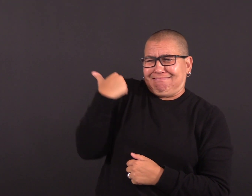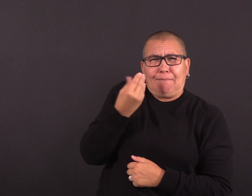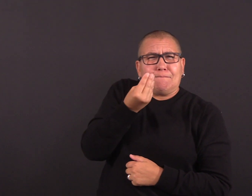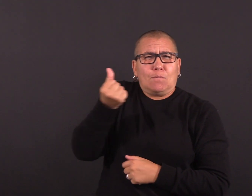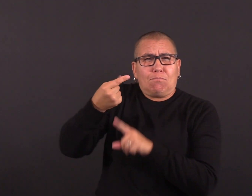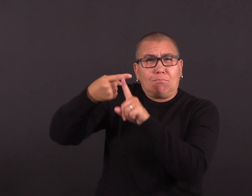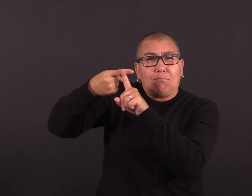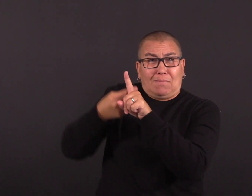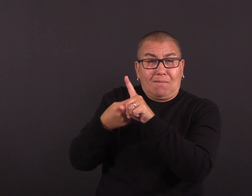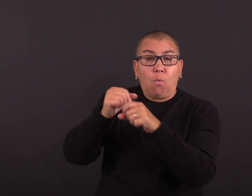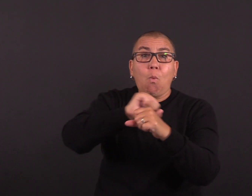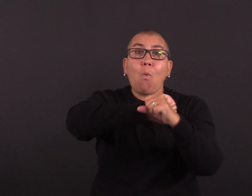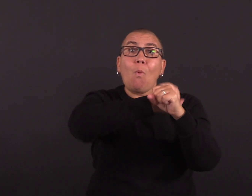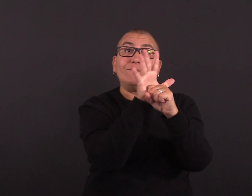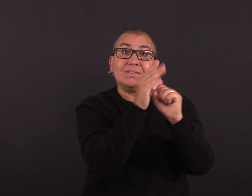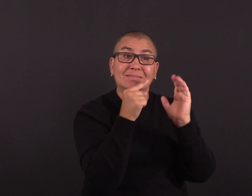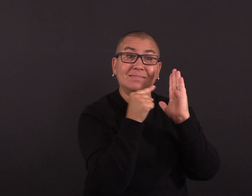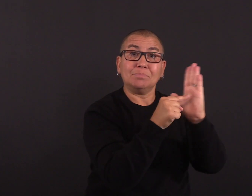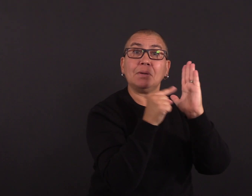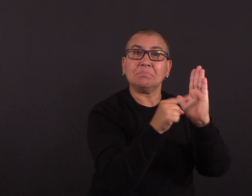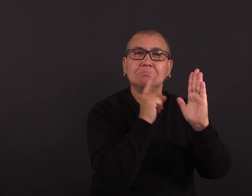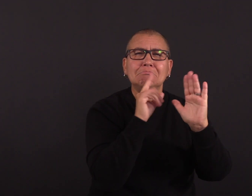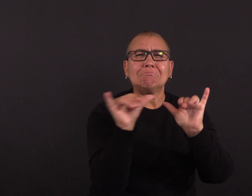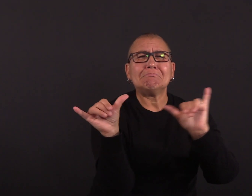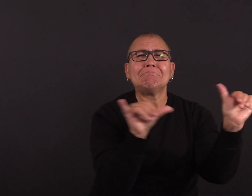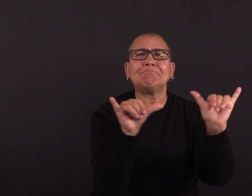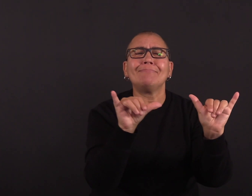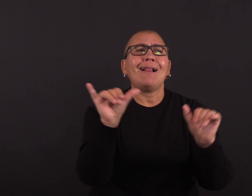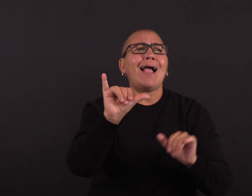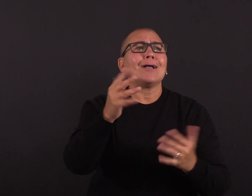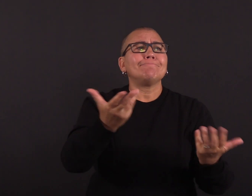There has been no evidence of increased disease severity from the